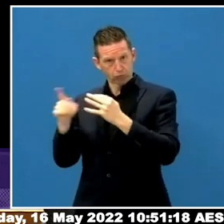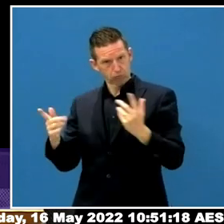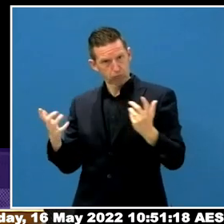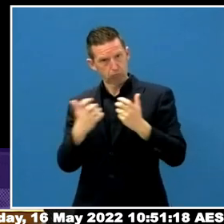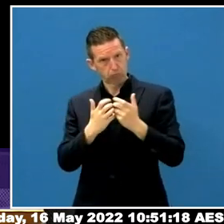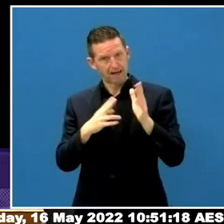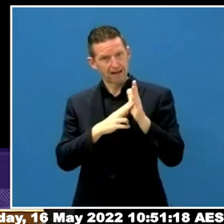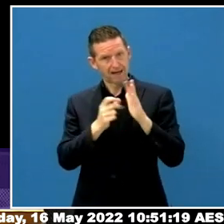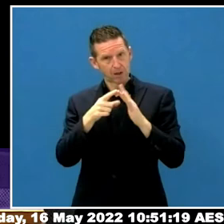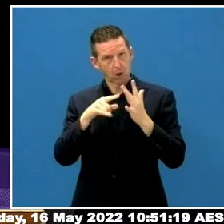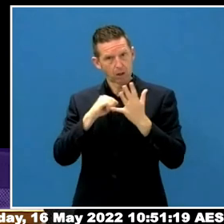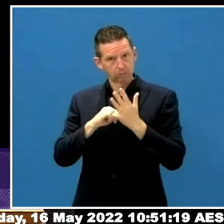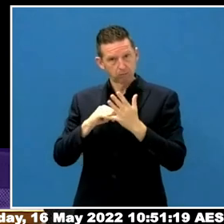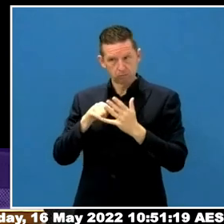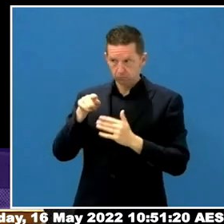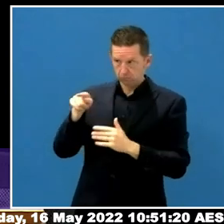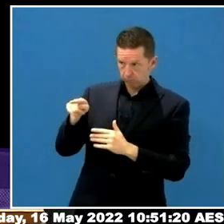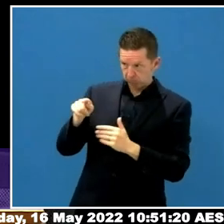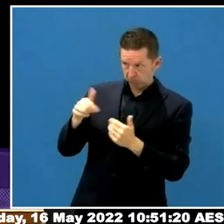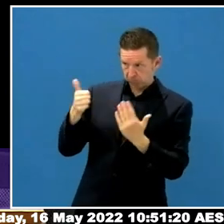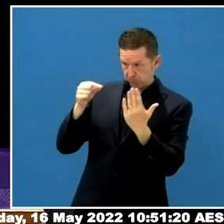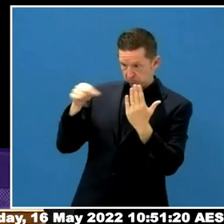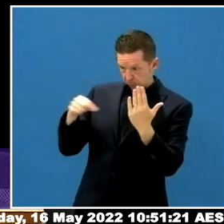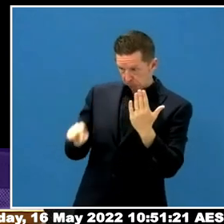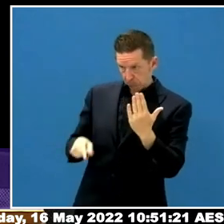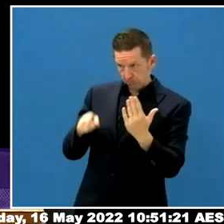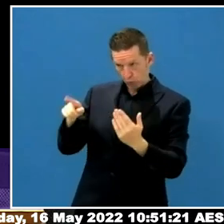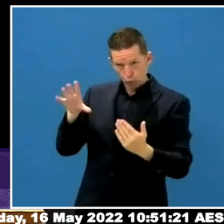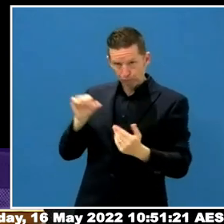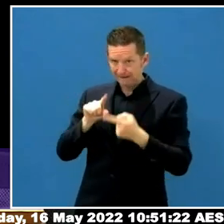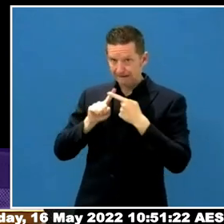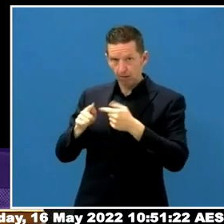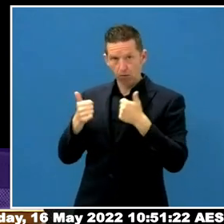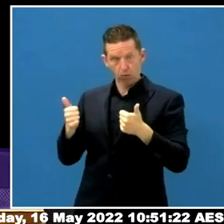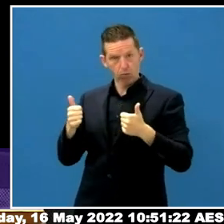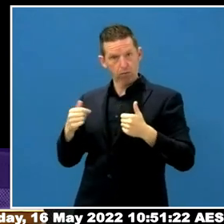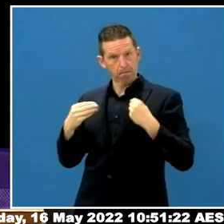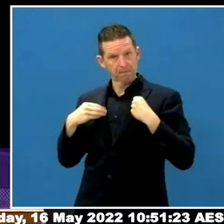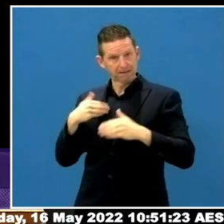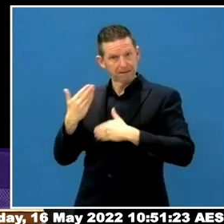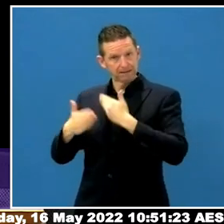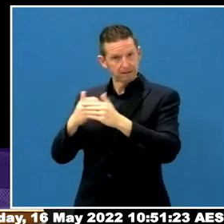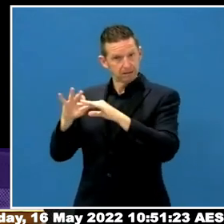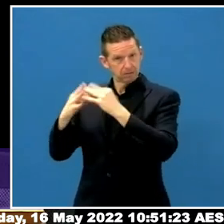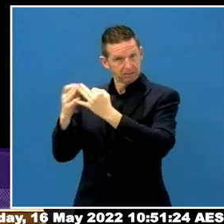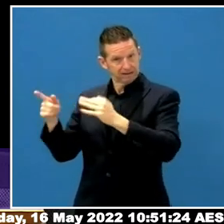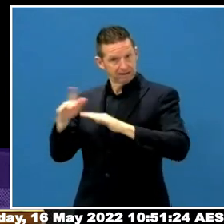registration as a registered NDIS provider against the NDIS practice standards.